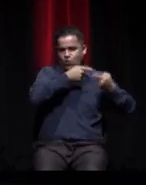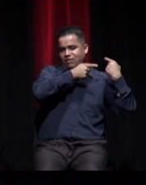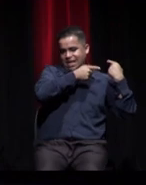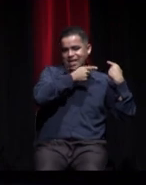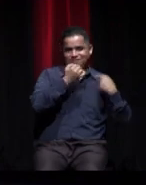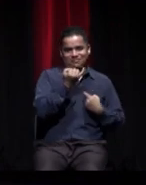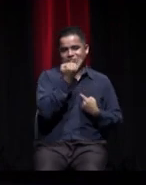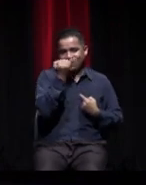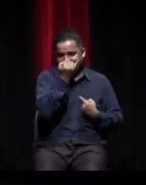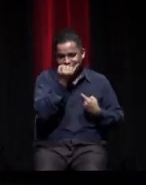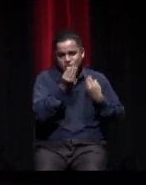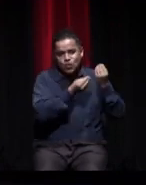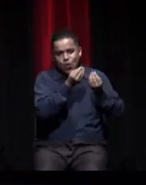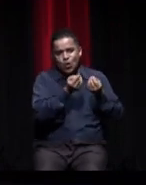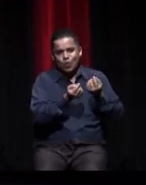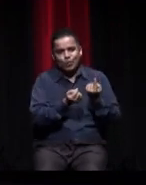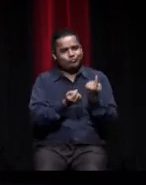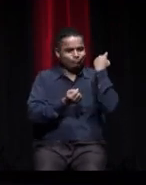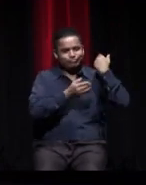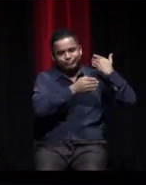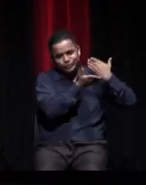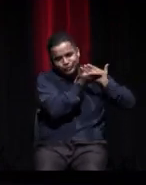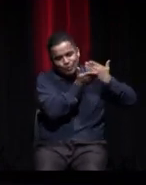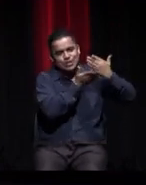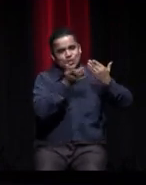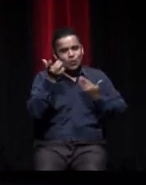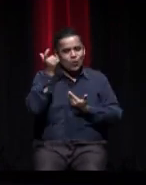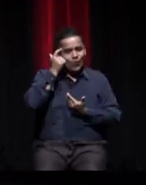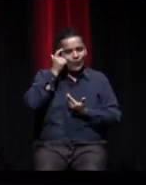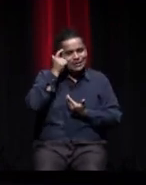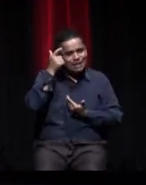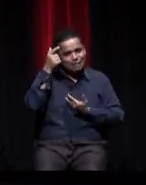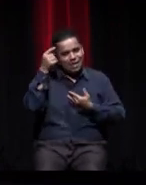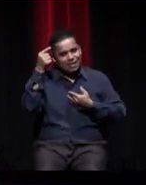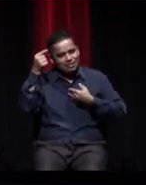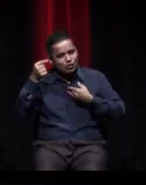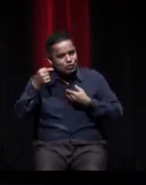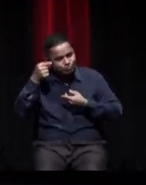the origins of political thought that gives way to the press.